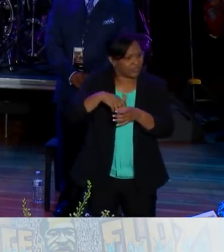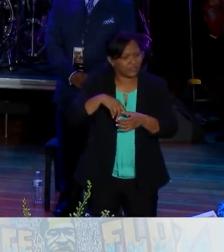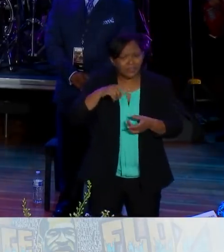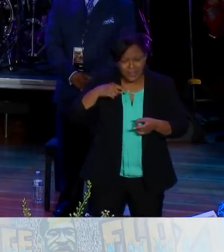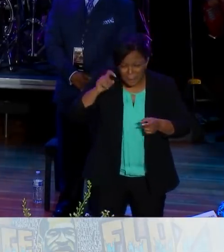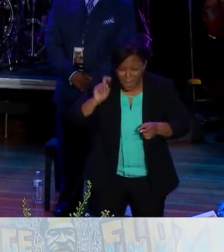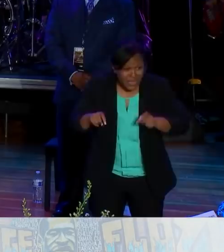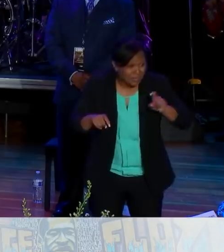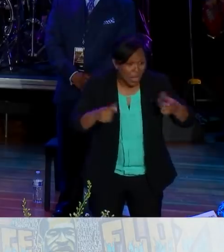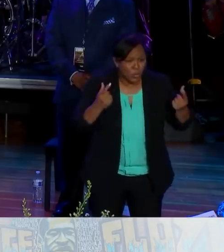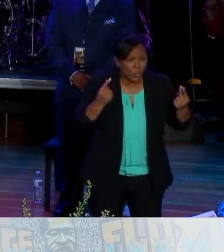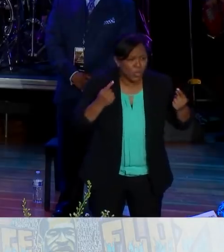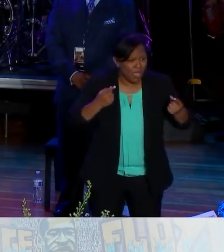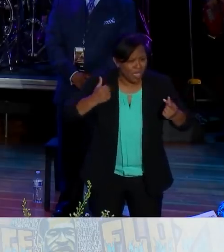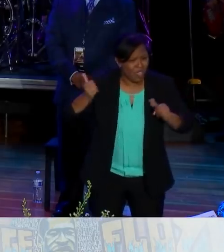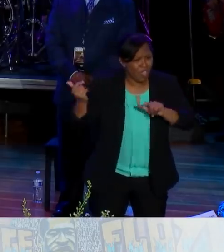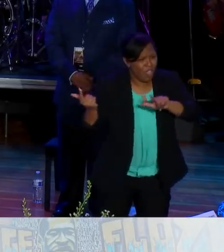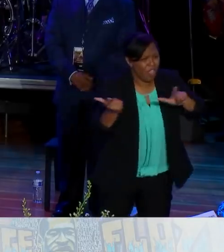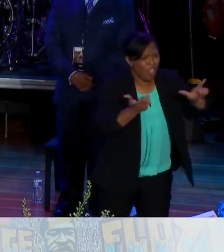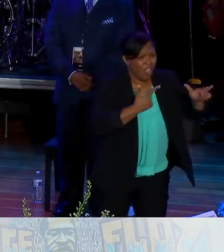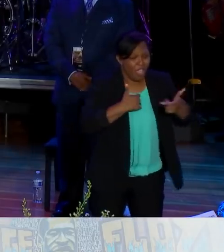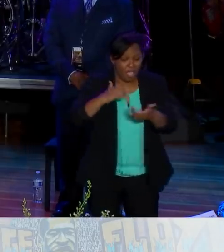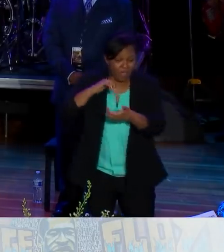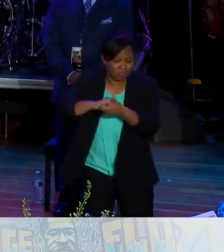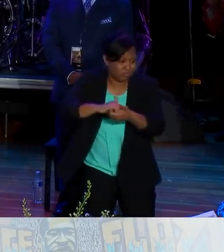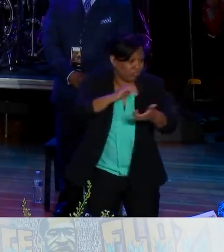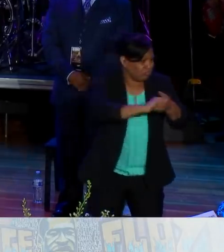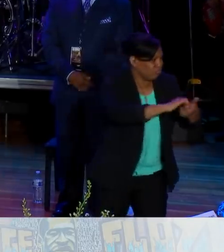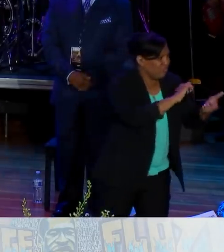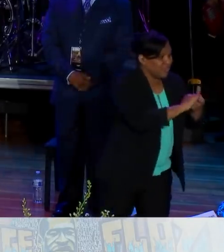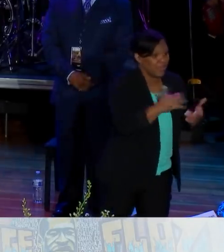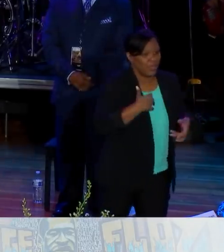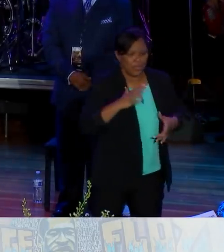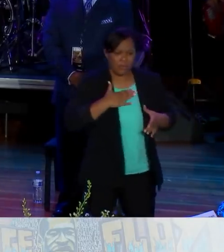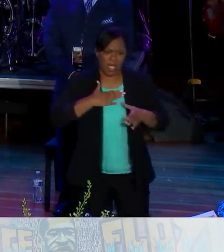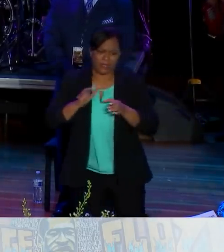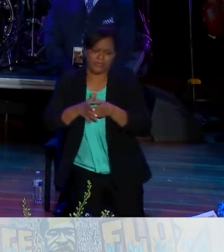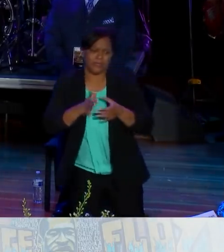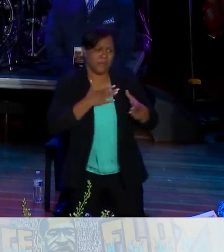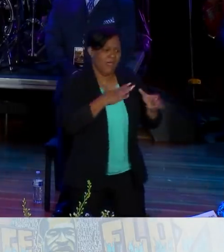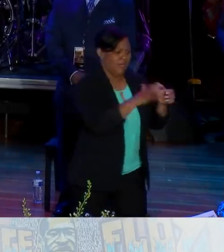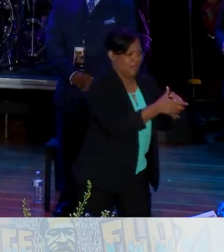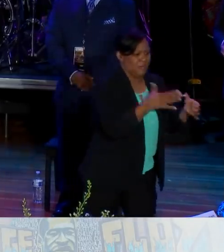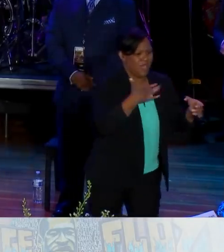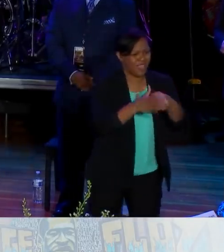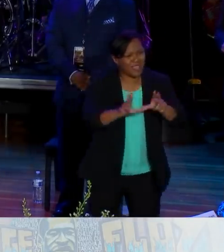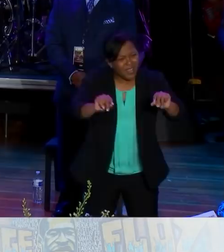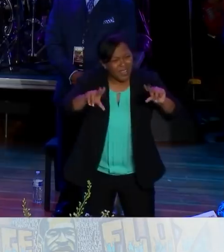THIS IS NOT A COMPETITION, THIS IS A MOVEMENT, AND WE NEED TO